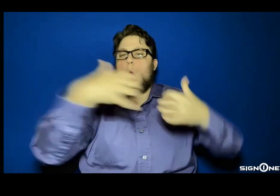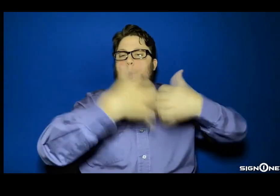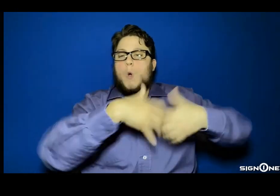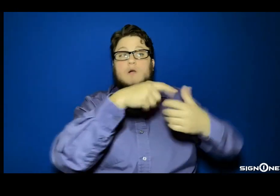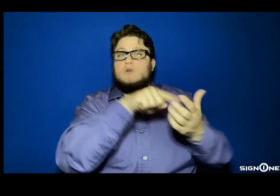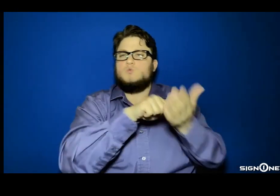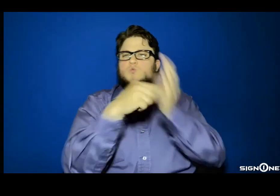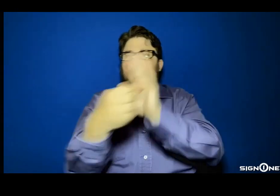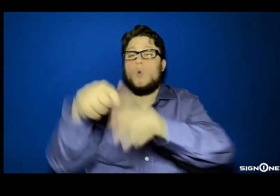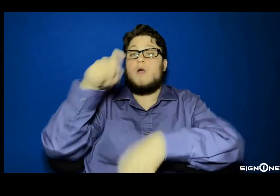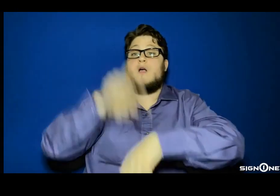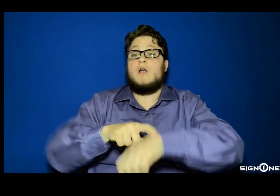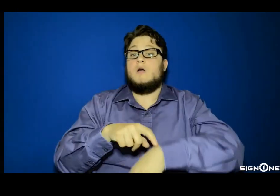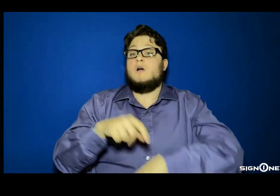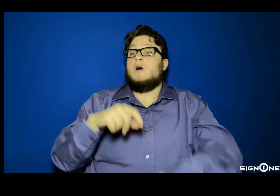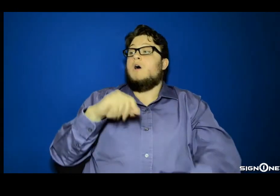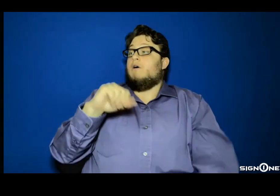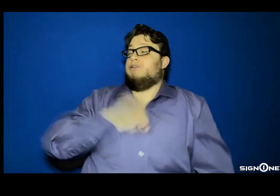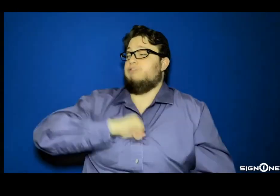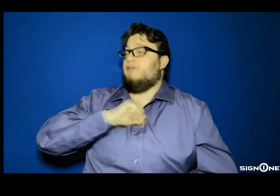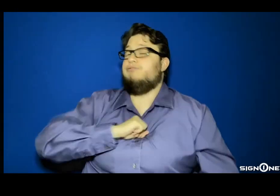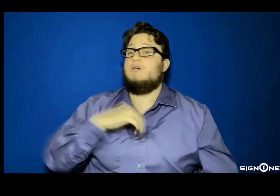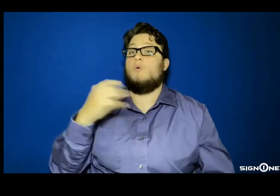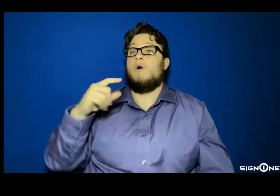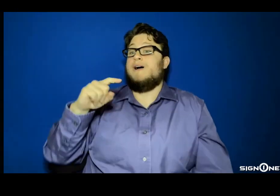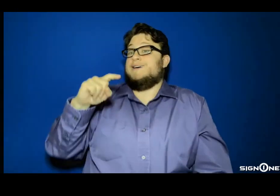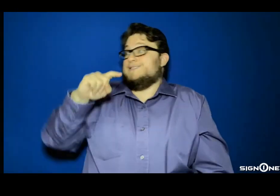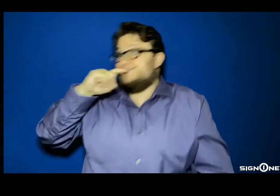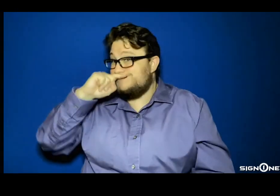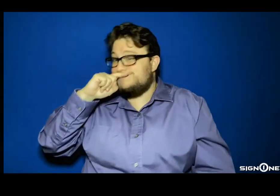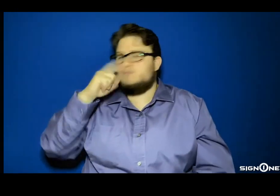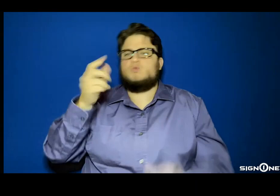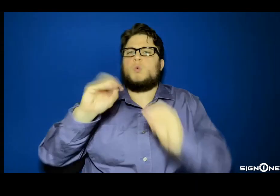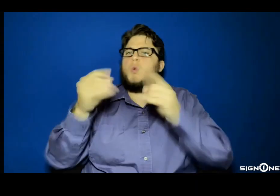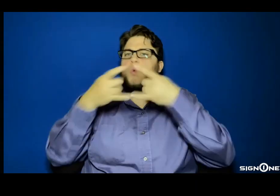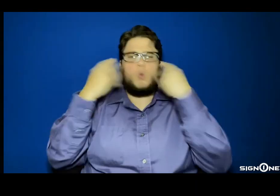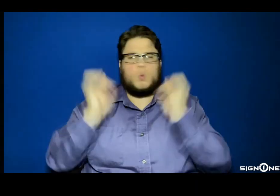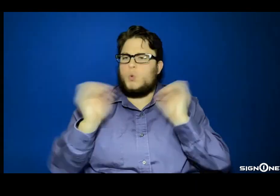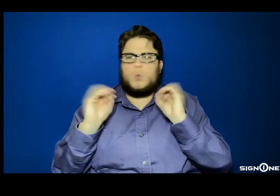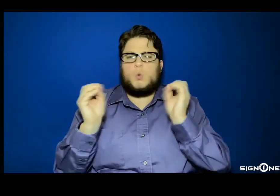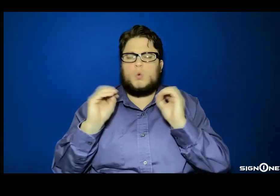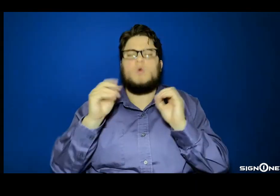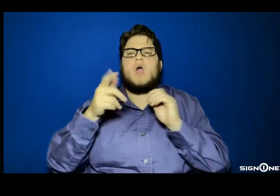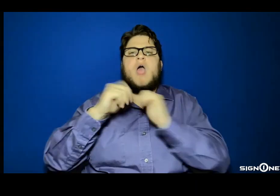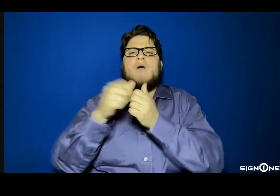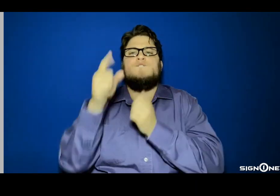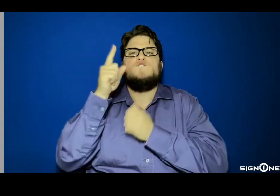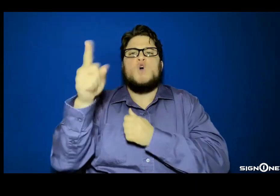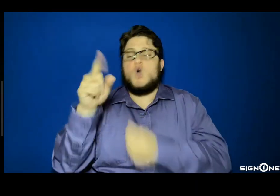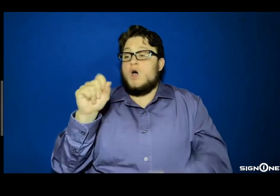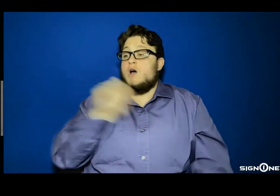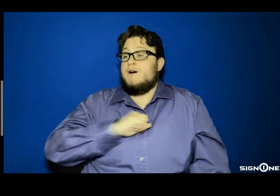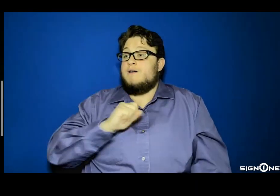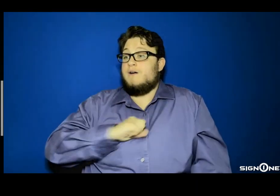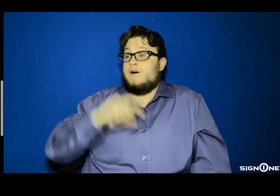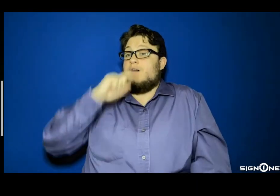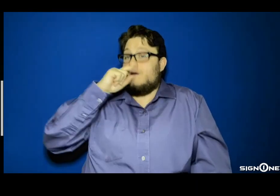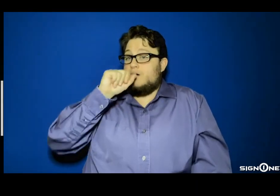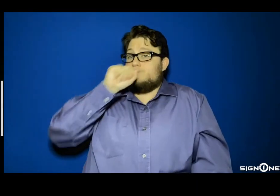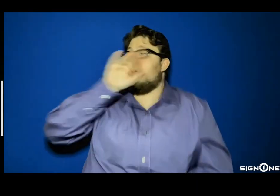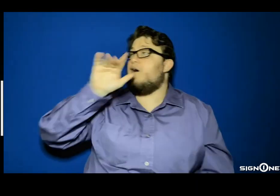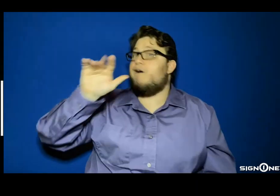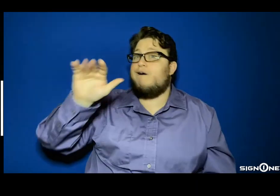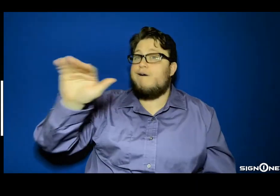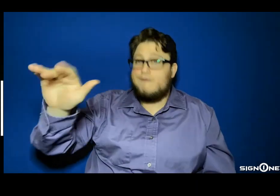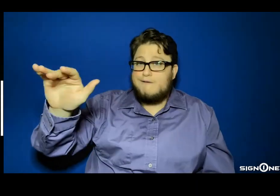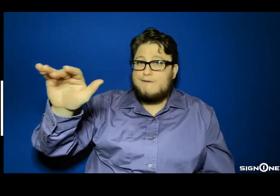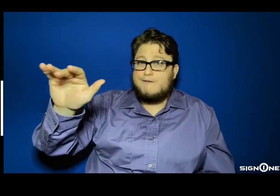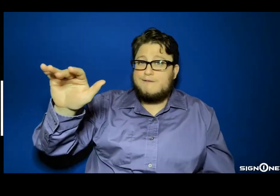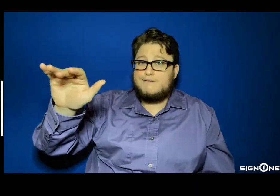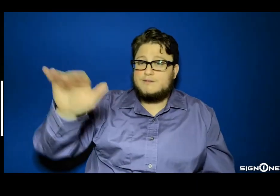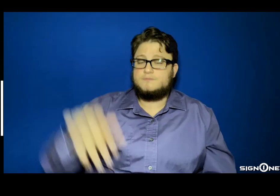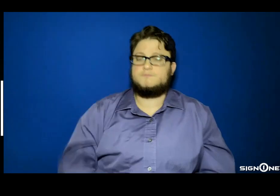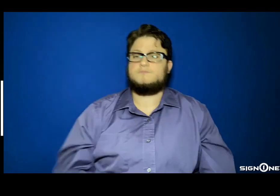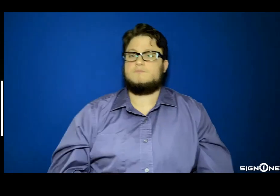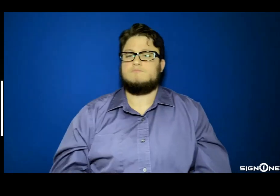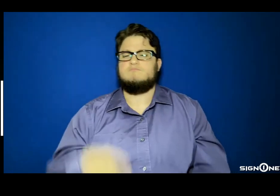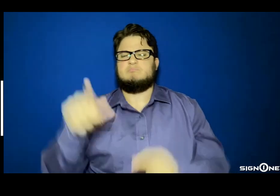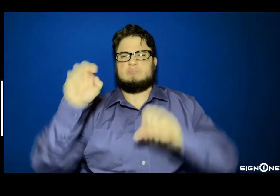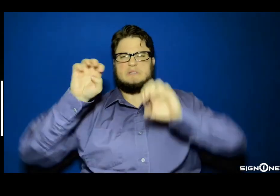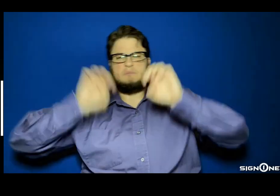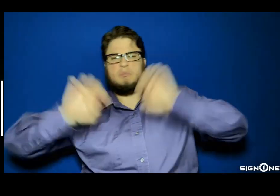generator to show how far droplets from an uncovered cough or sneeze travels.